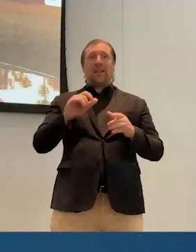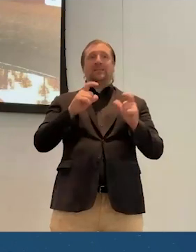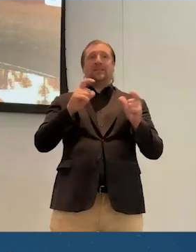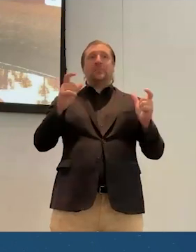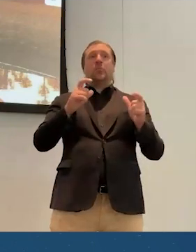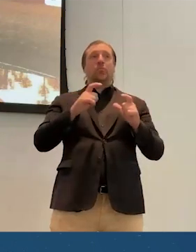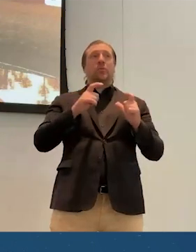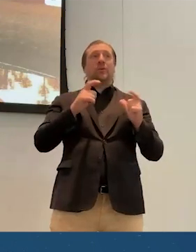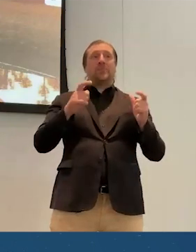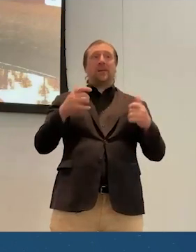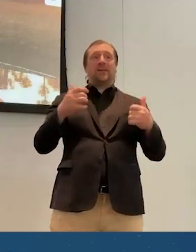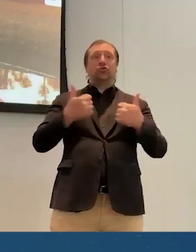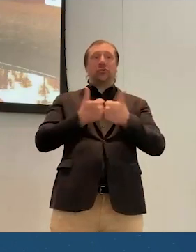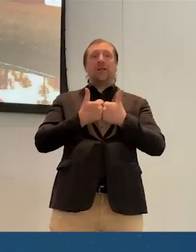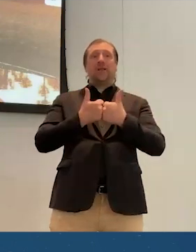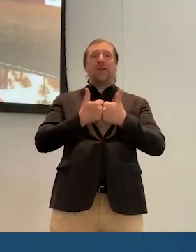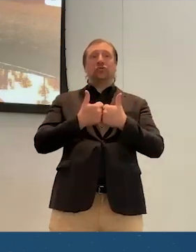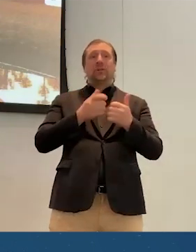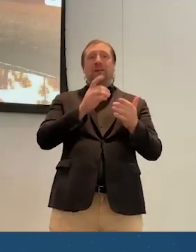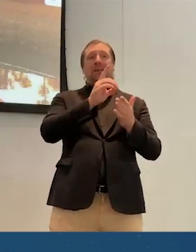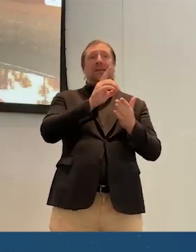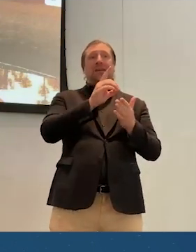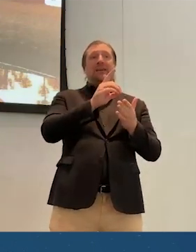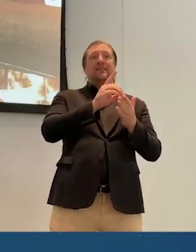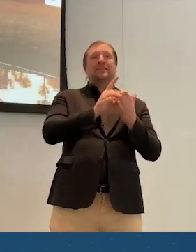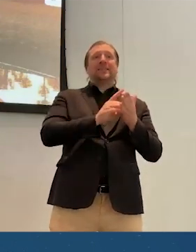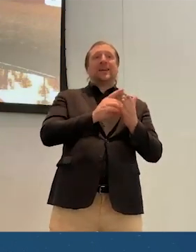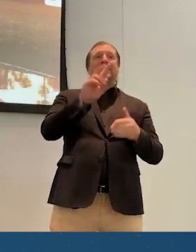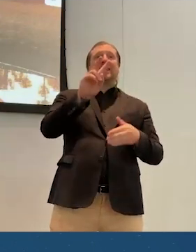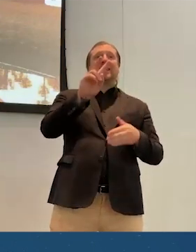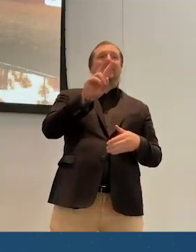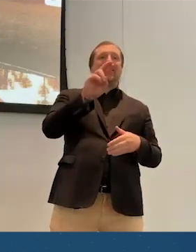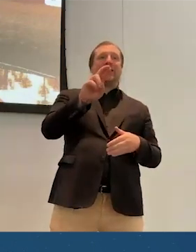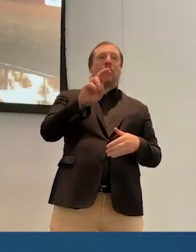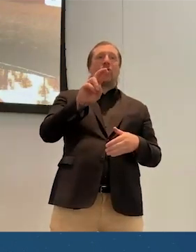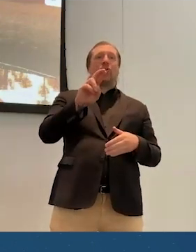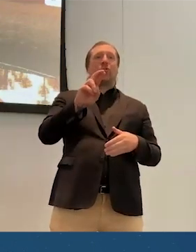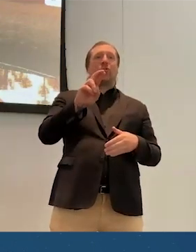in designing VR simulation that is going to be--